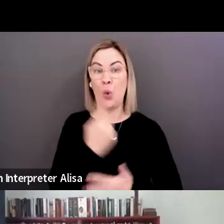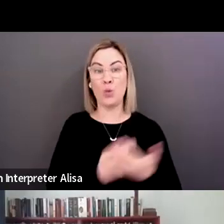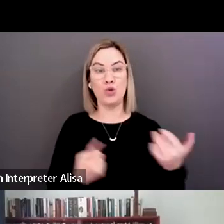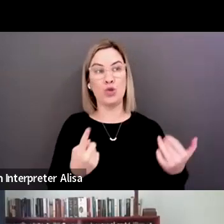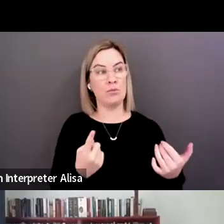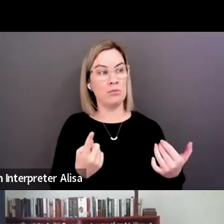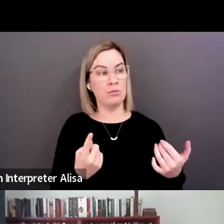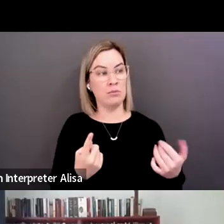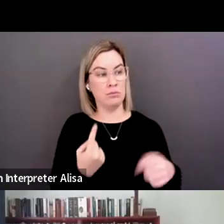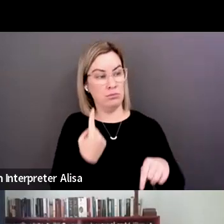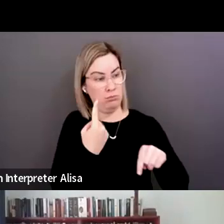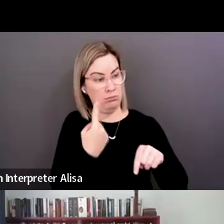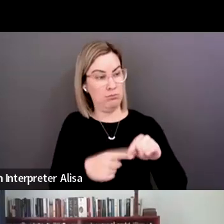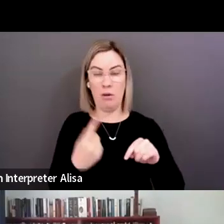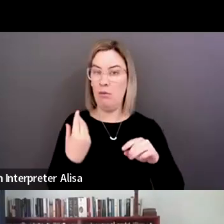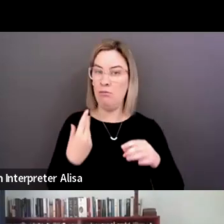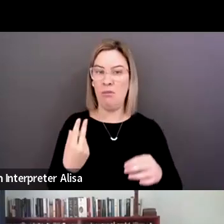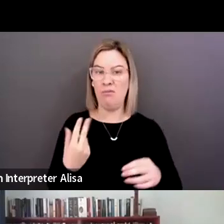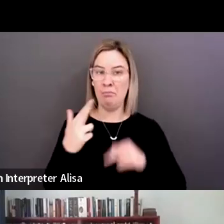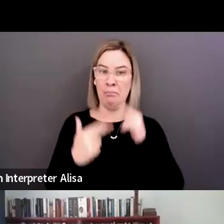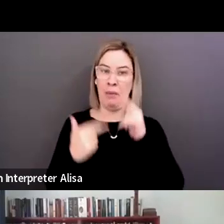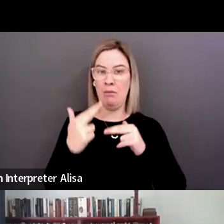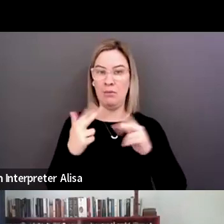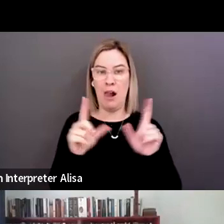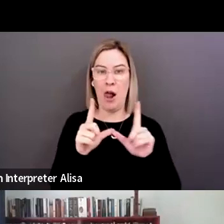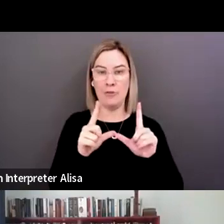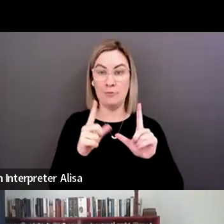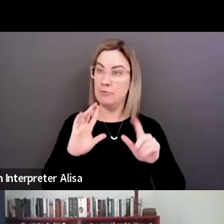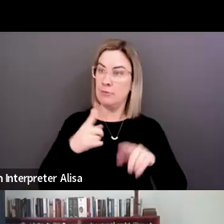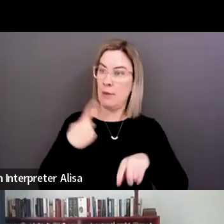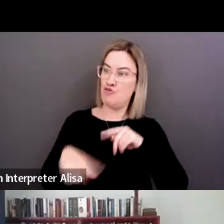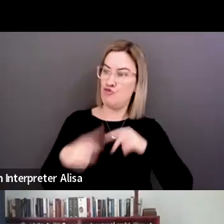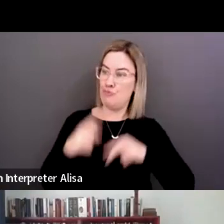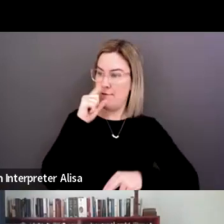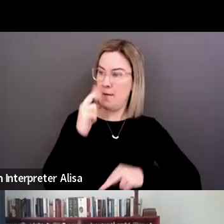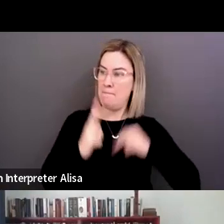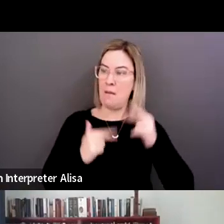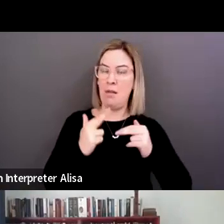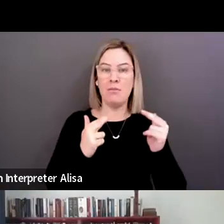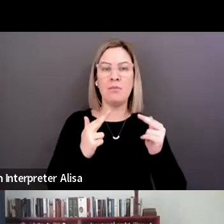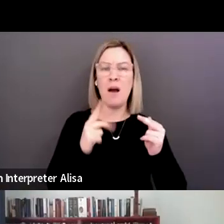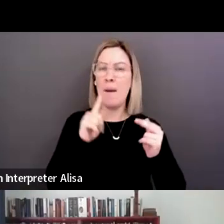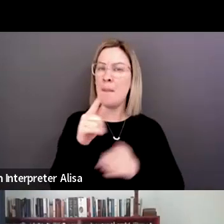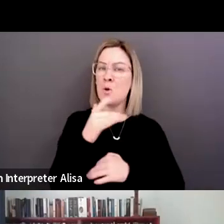much more easy to contest and it's much harder to tick off. It's not just